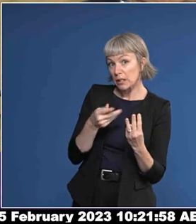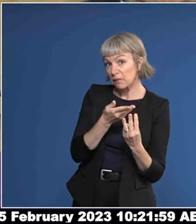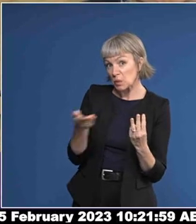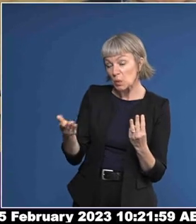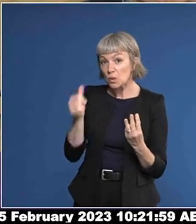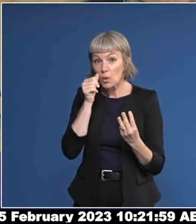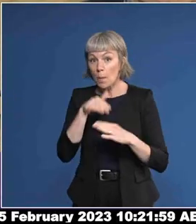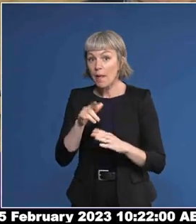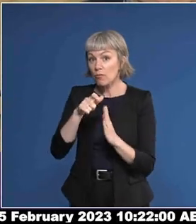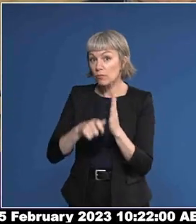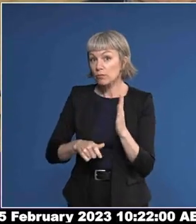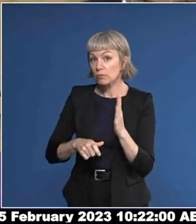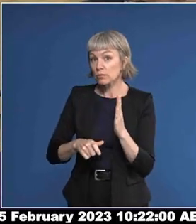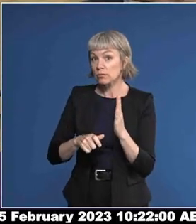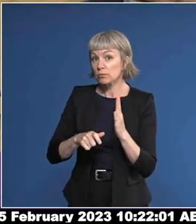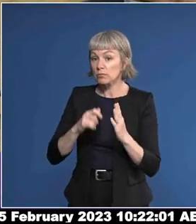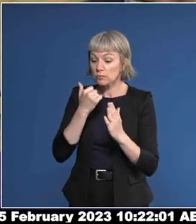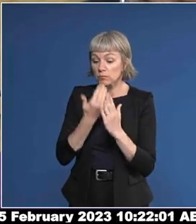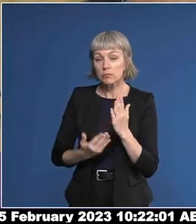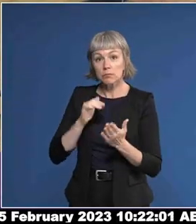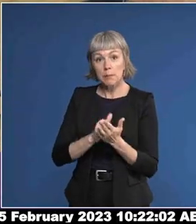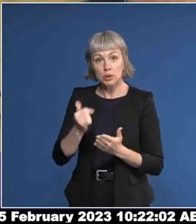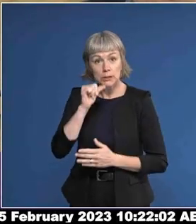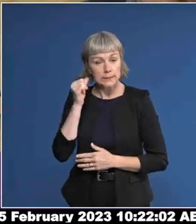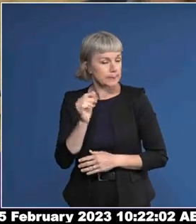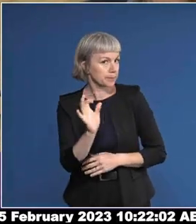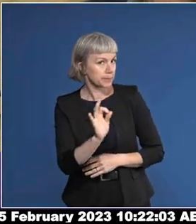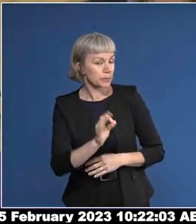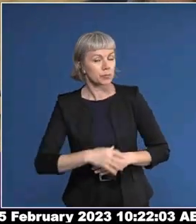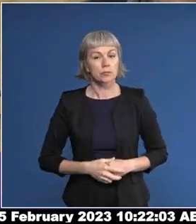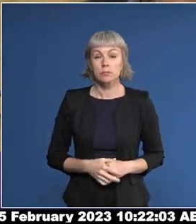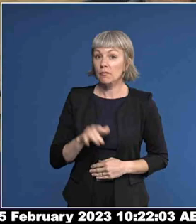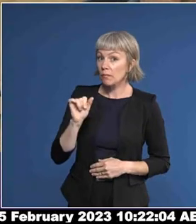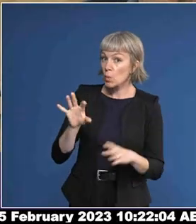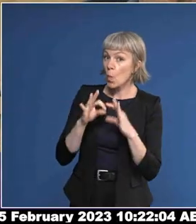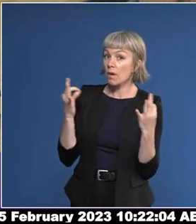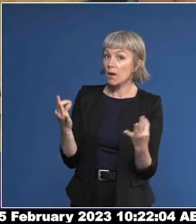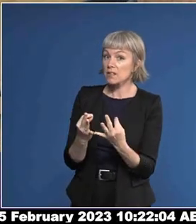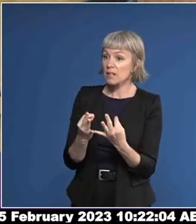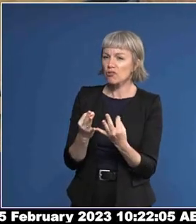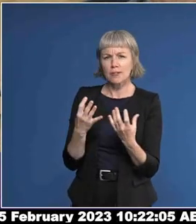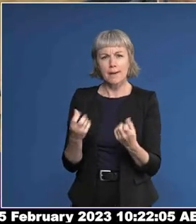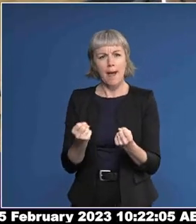Have any of your organisations had an active plan to recruit people with